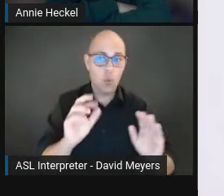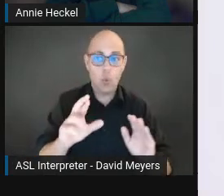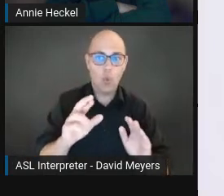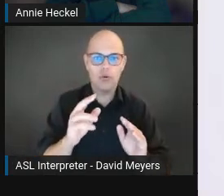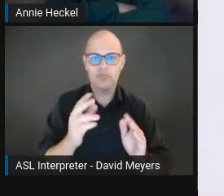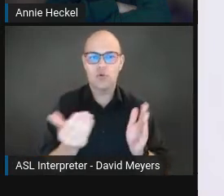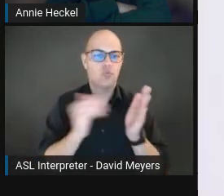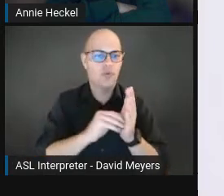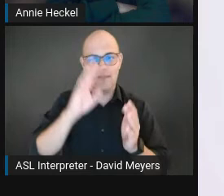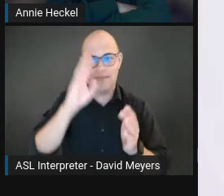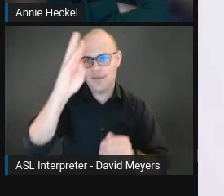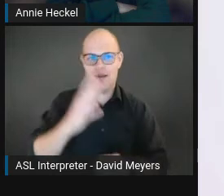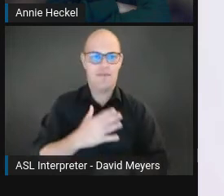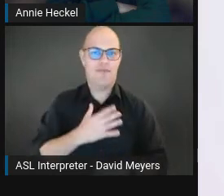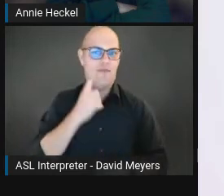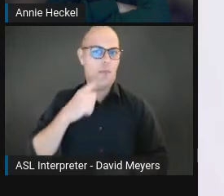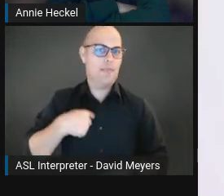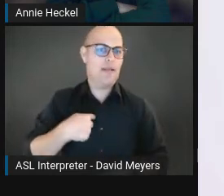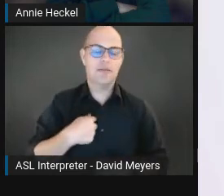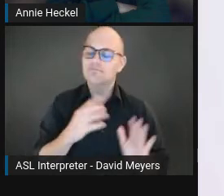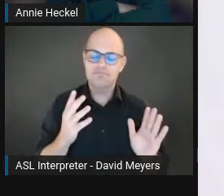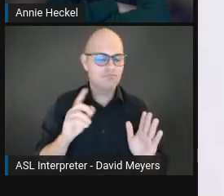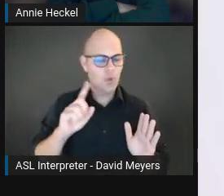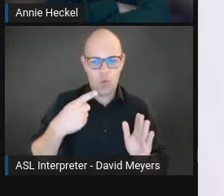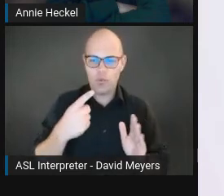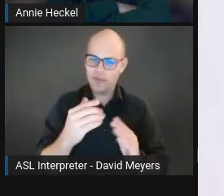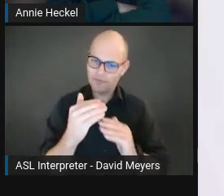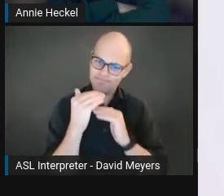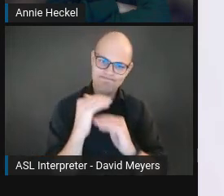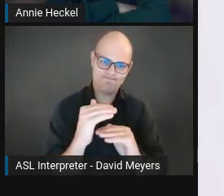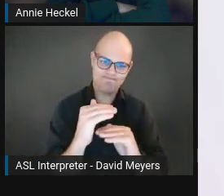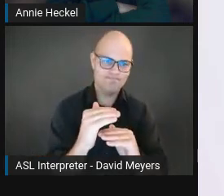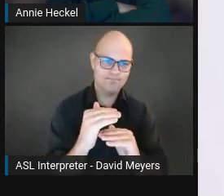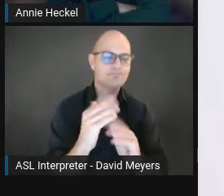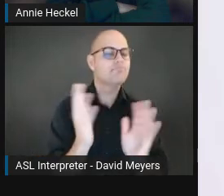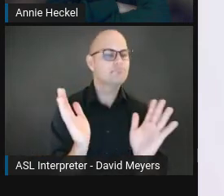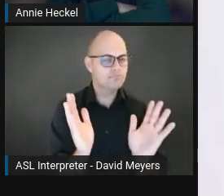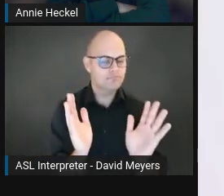They can only do this. This helps for two things.